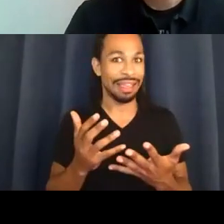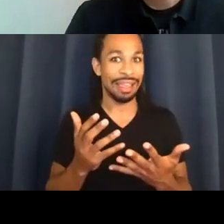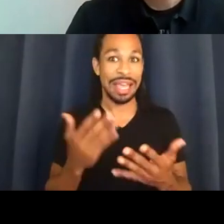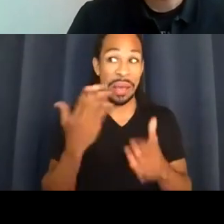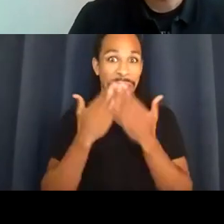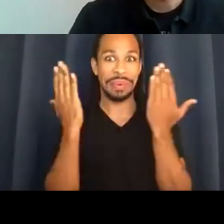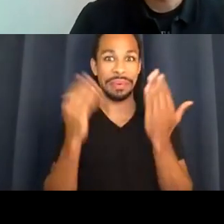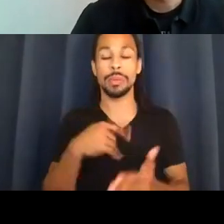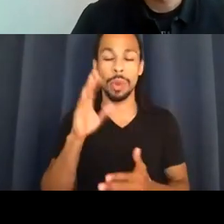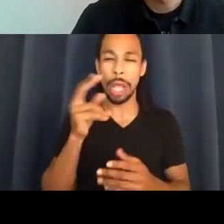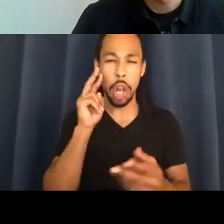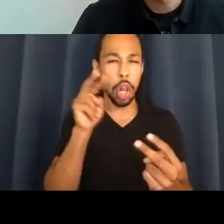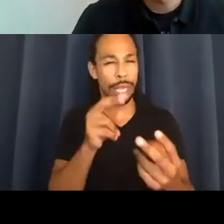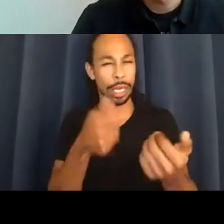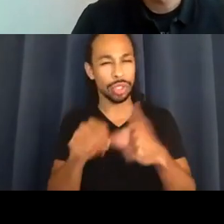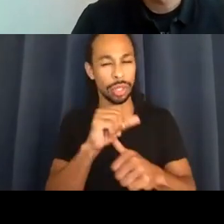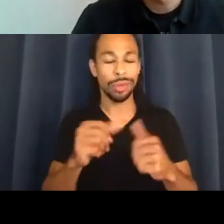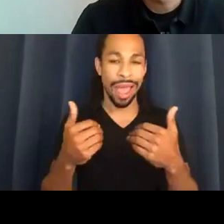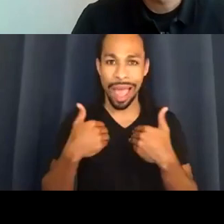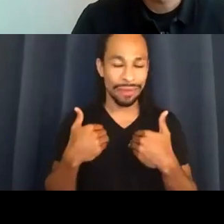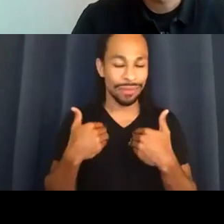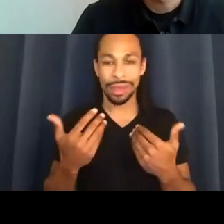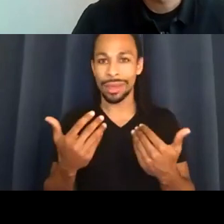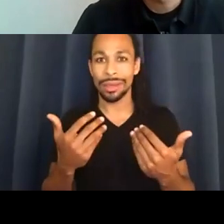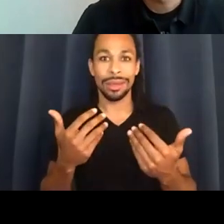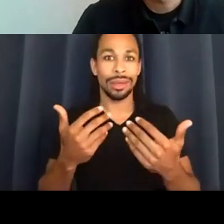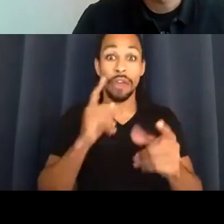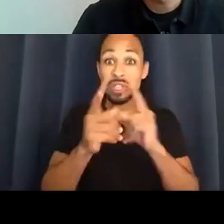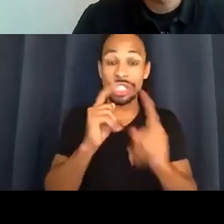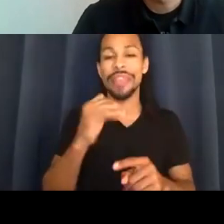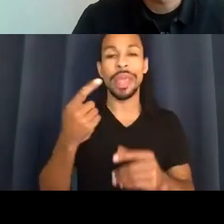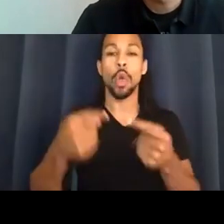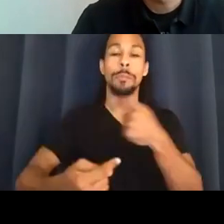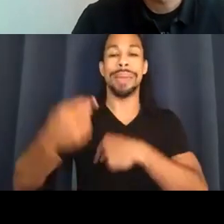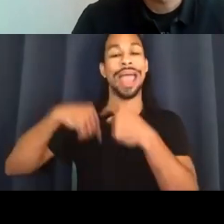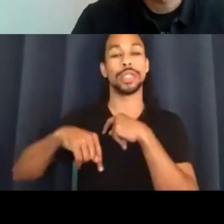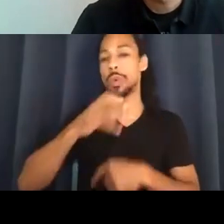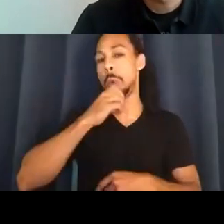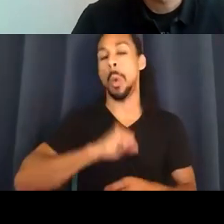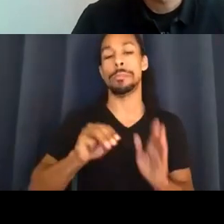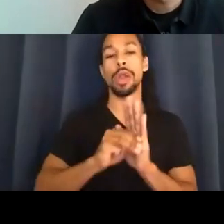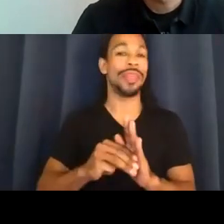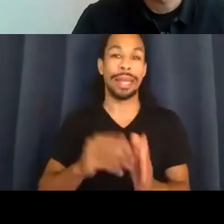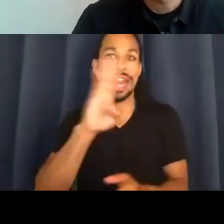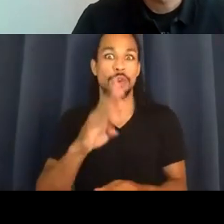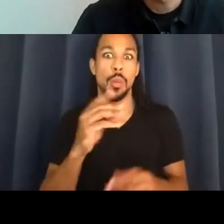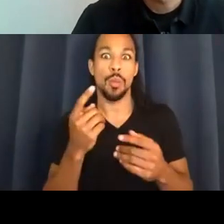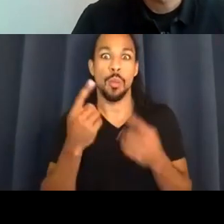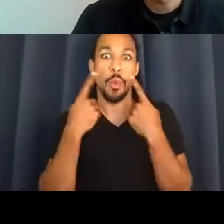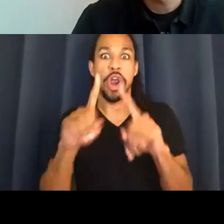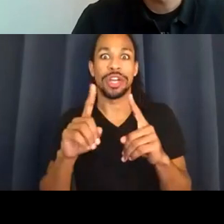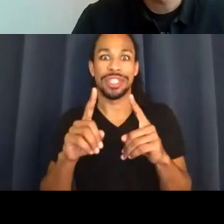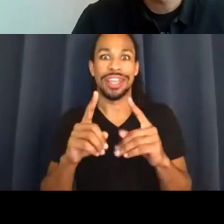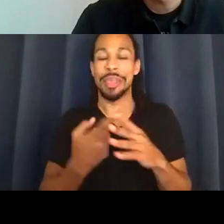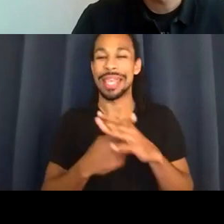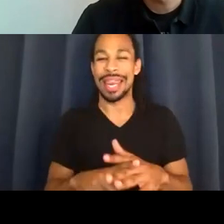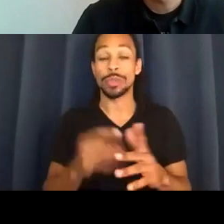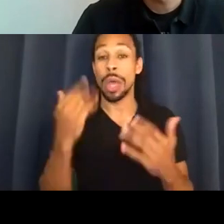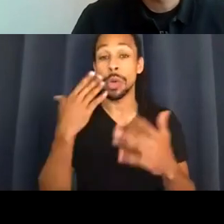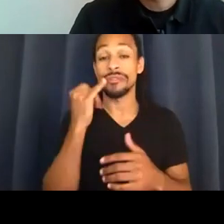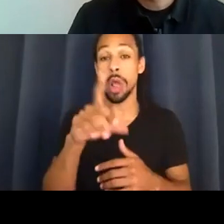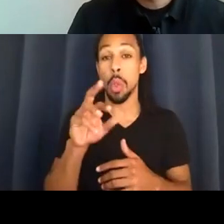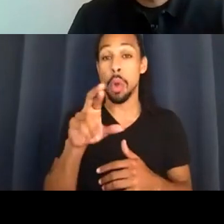fall back into an old model that just didn't work to begin with. I don't know, Laura, if you're able to share the work